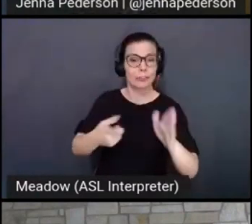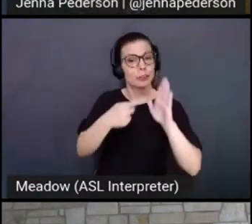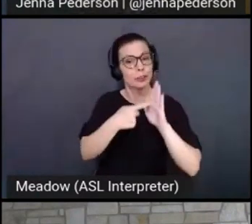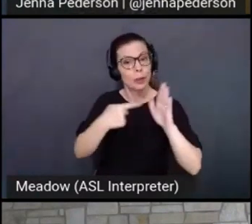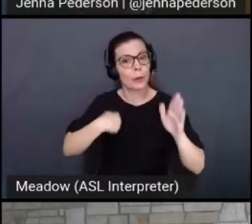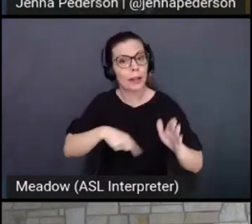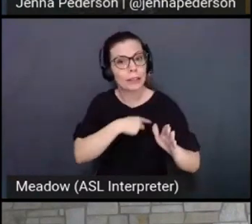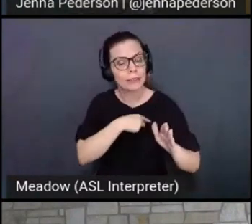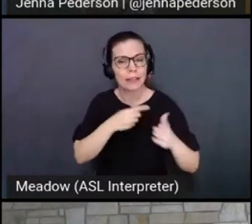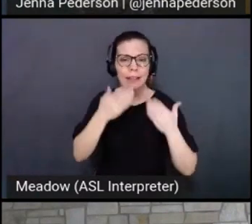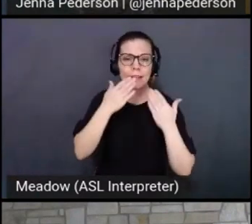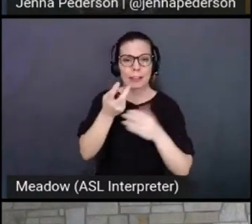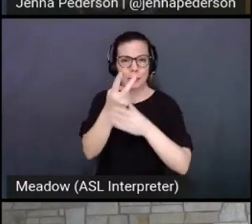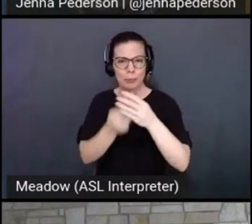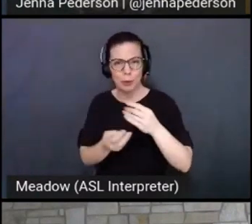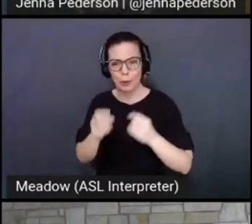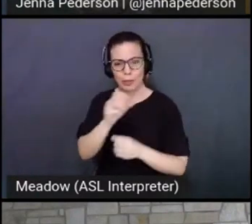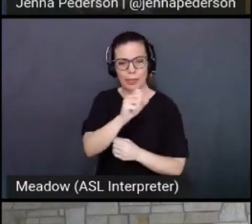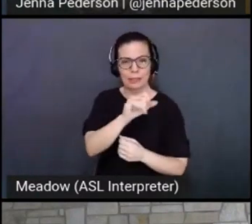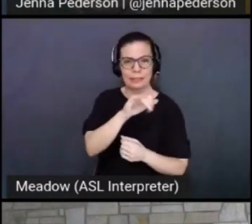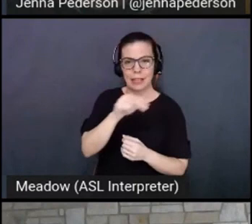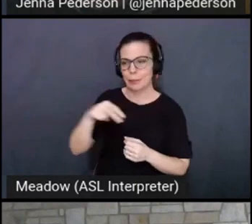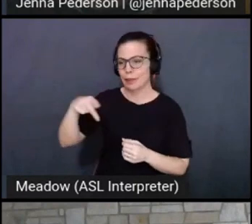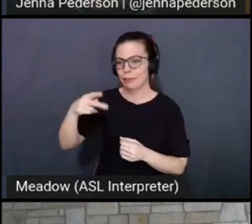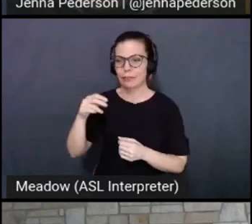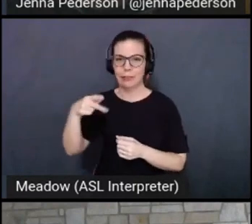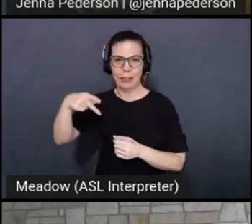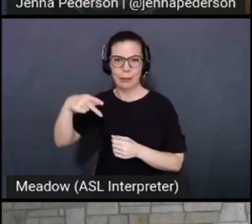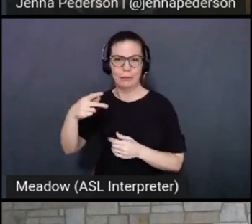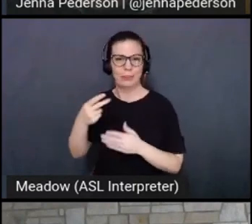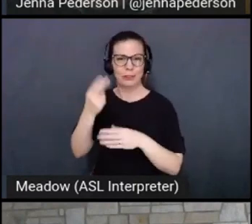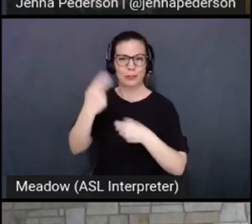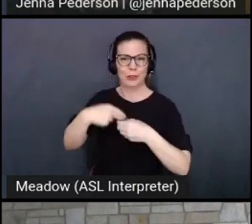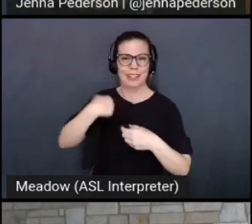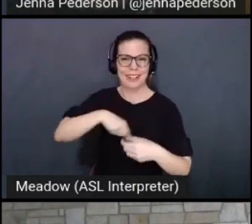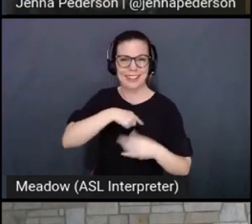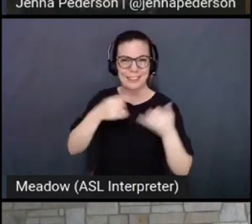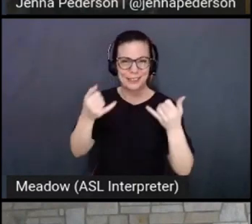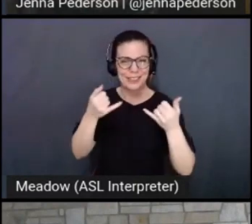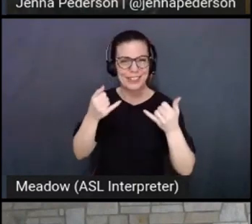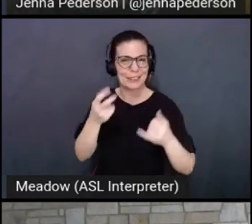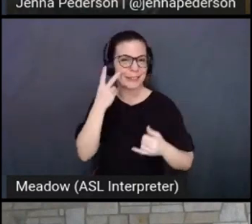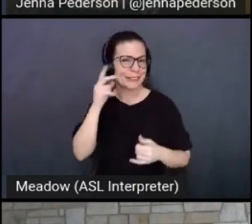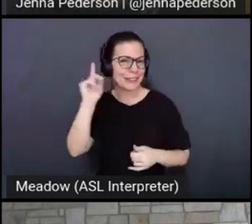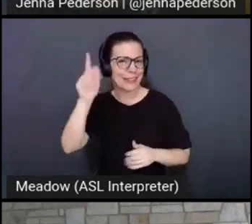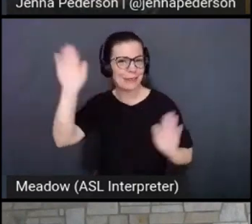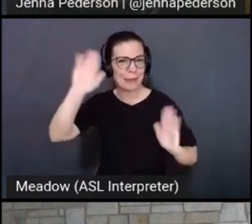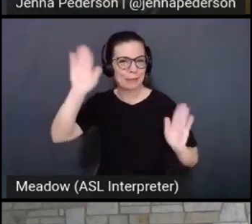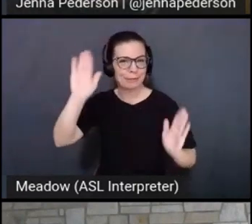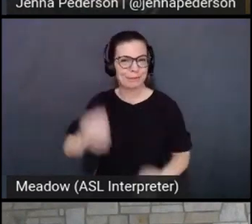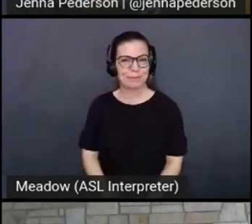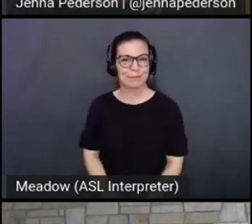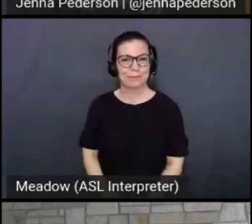Thank you both Simon and Phillip for joining us today and I'll see you later, bye bye. Great, thank you.